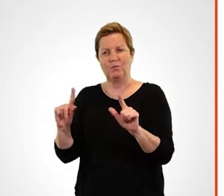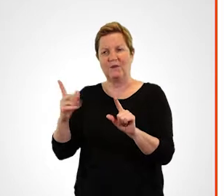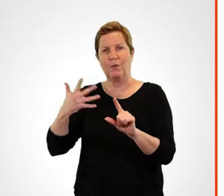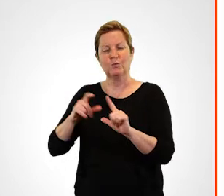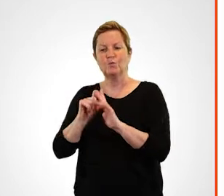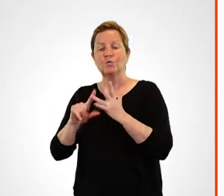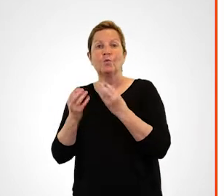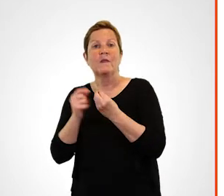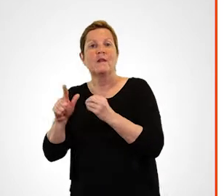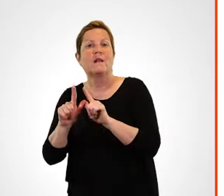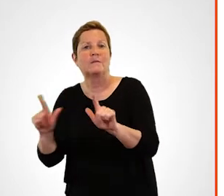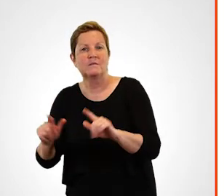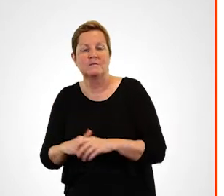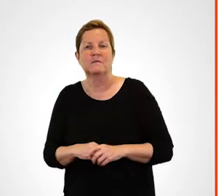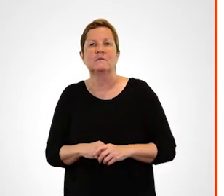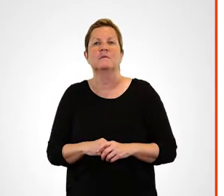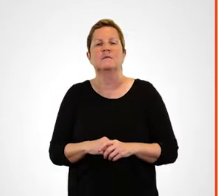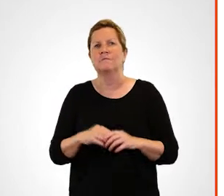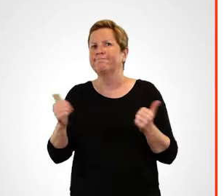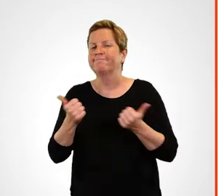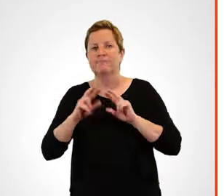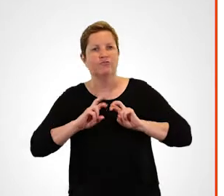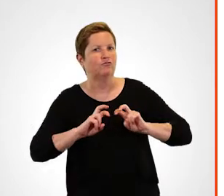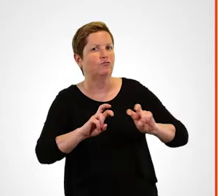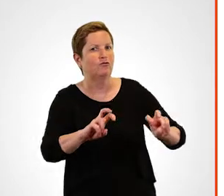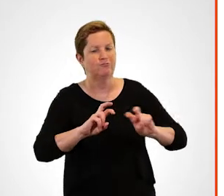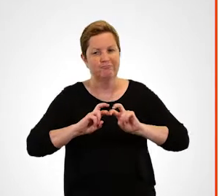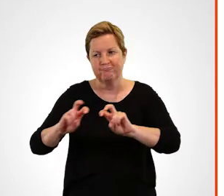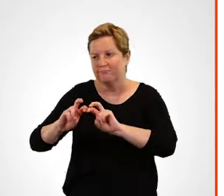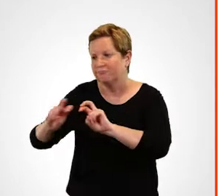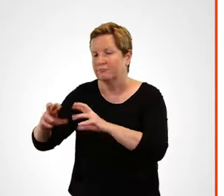There have been a number of studies of this that have shown